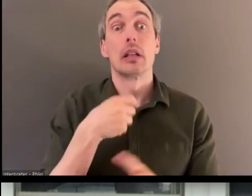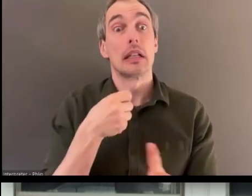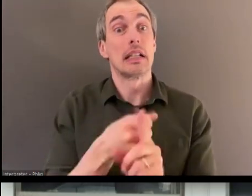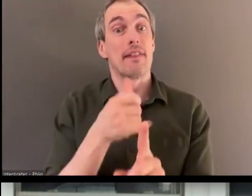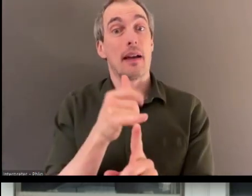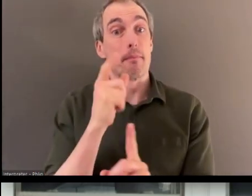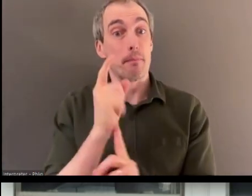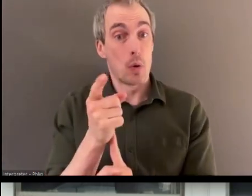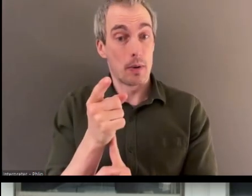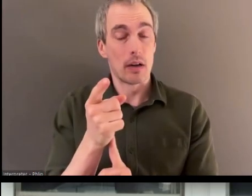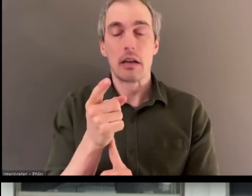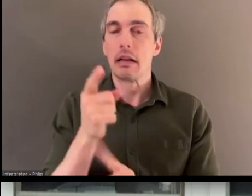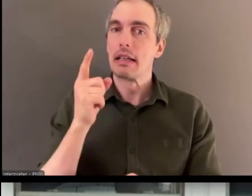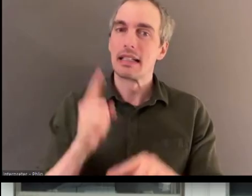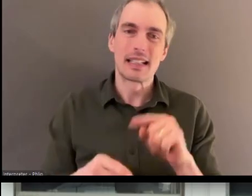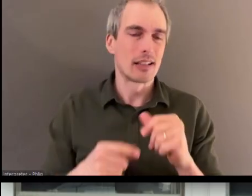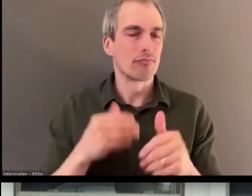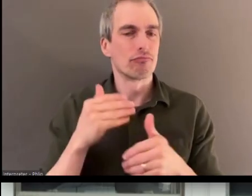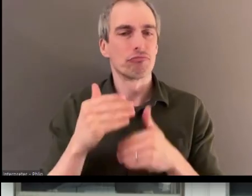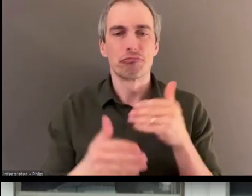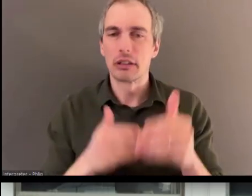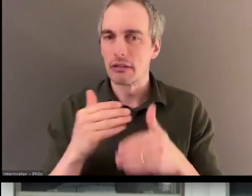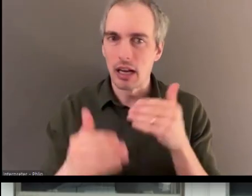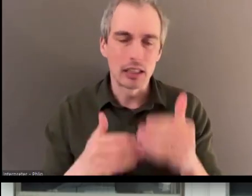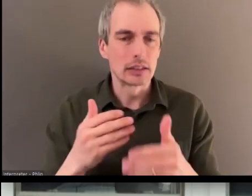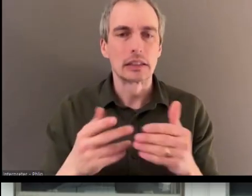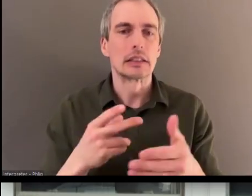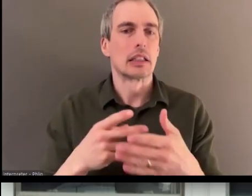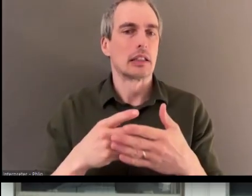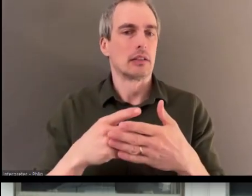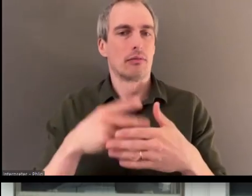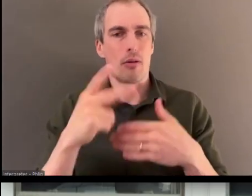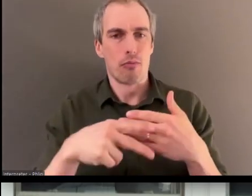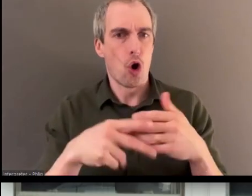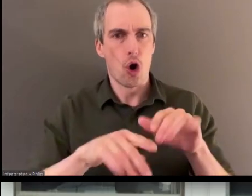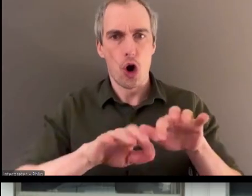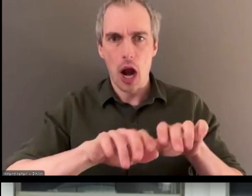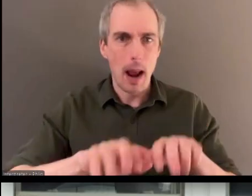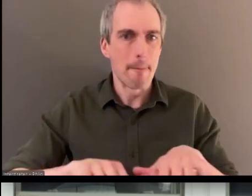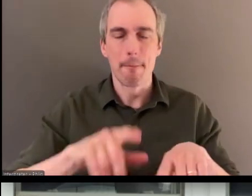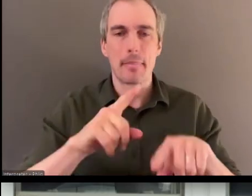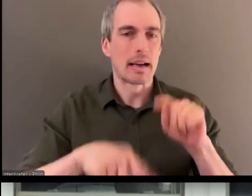We're going to need a solution that is an AI solution. That is a deeper solution.